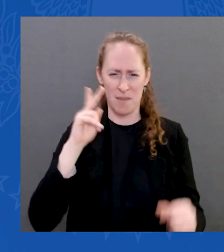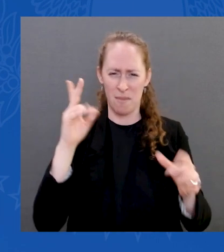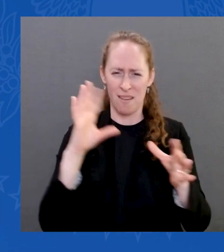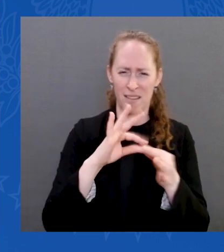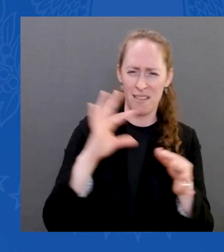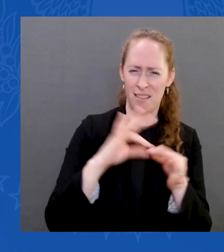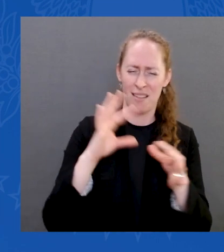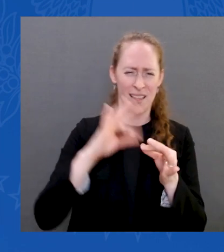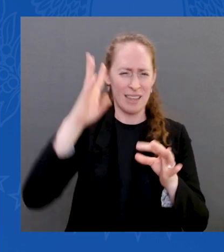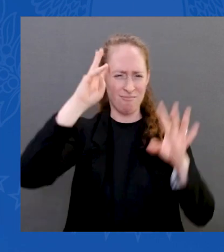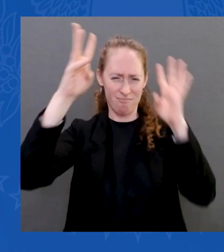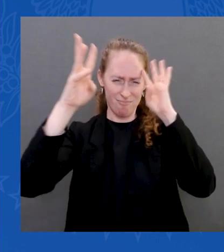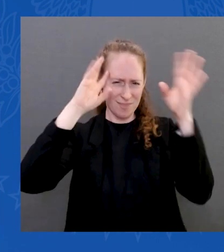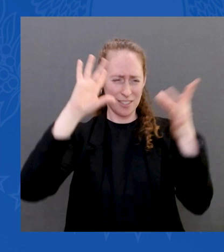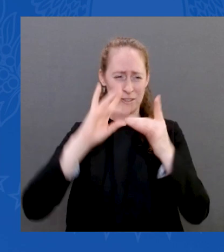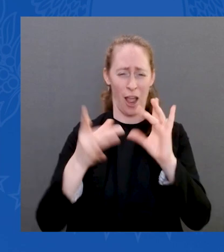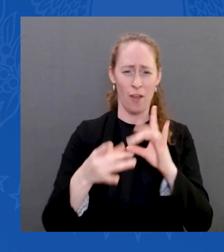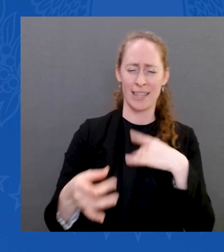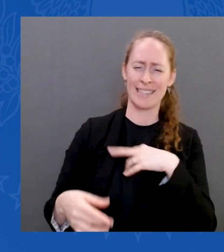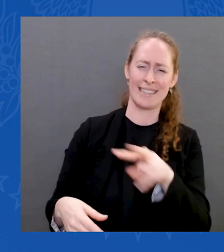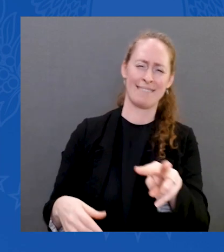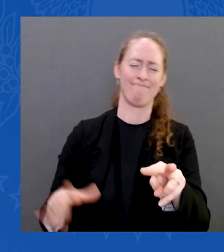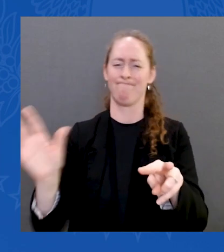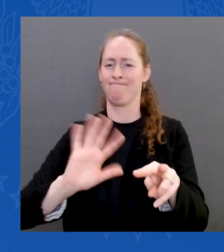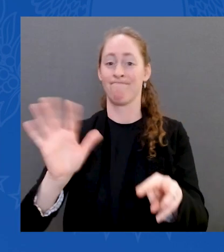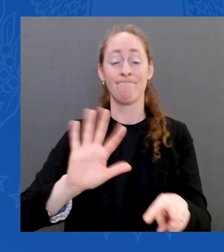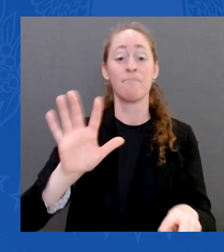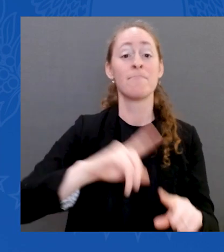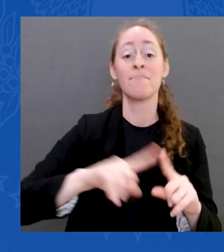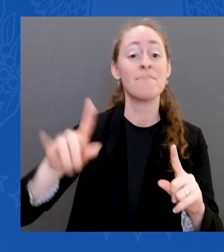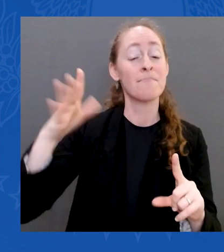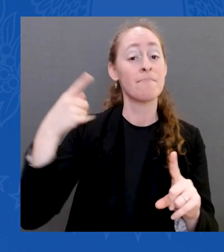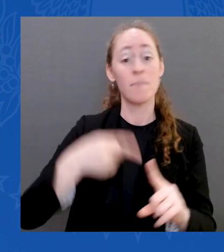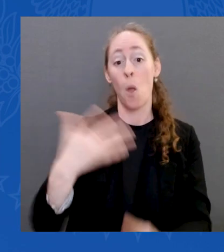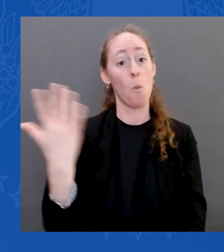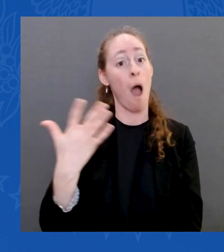I wanted to get engaged. And so, we had a very, very conservative